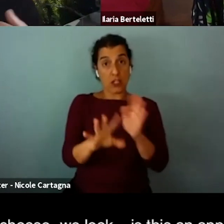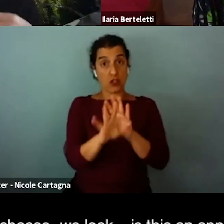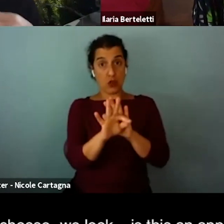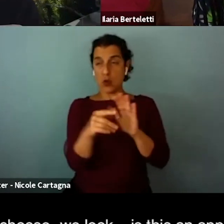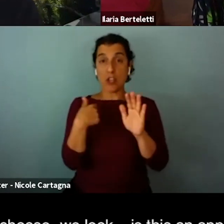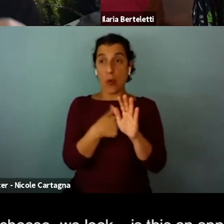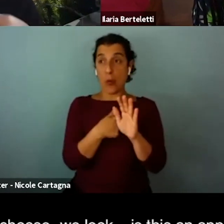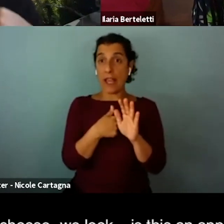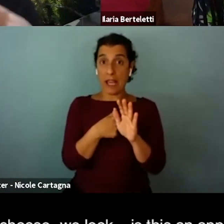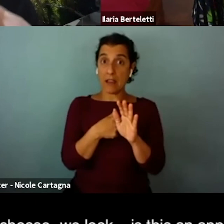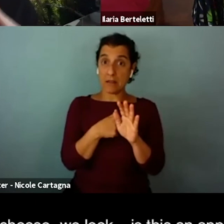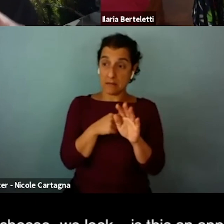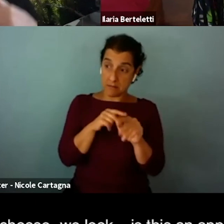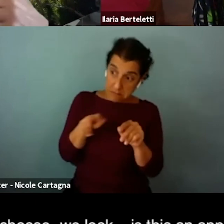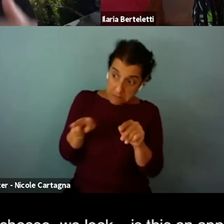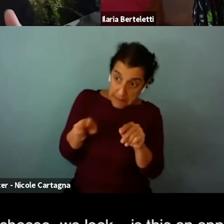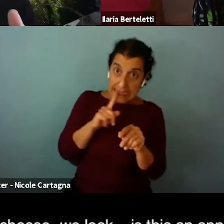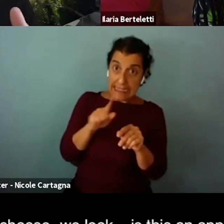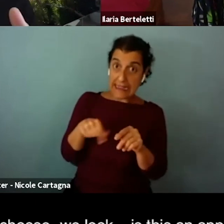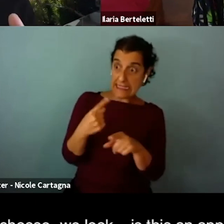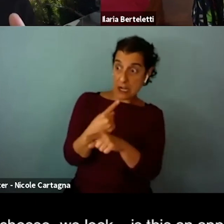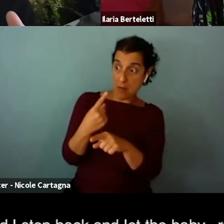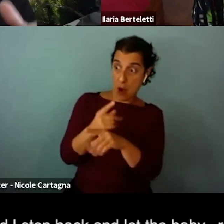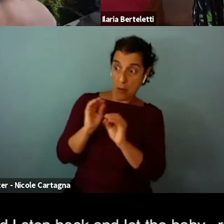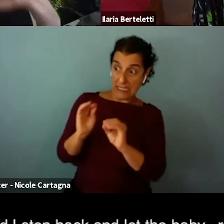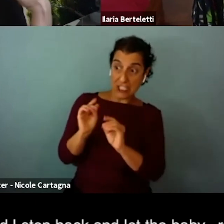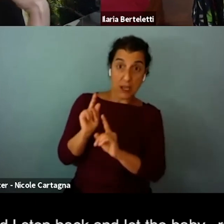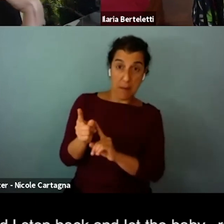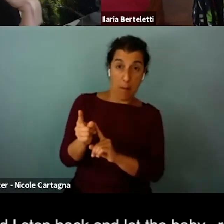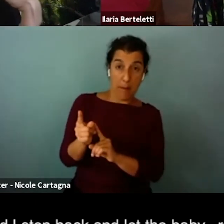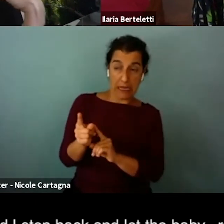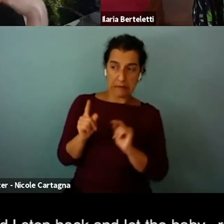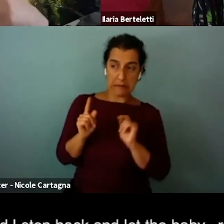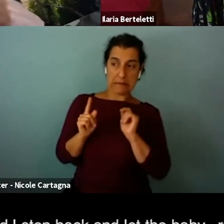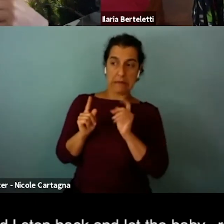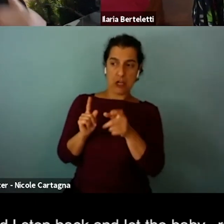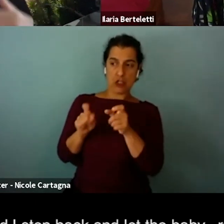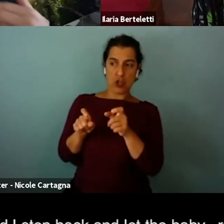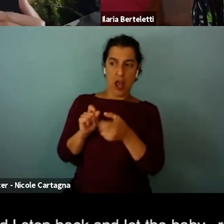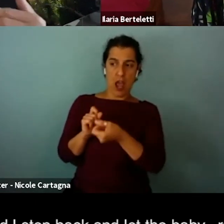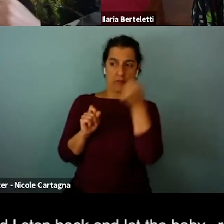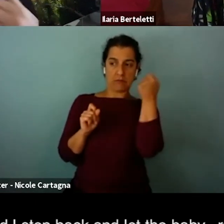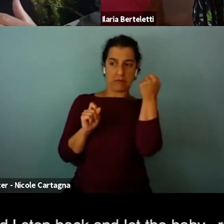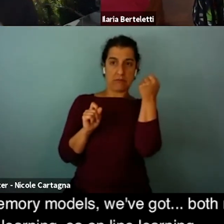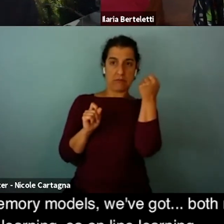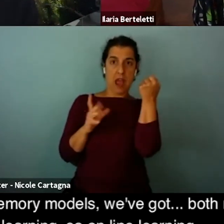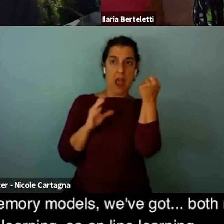is the is this an appropriate teaching moment or should i step back and let the baby relax so